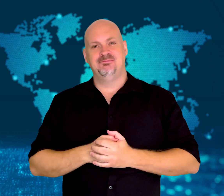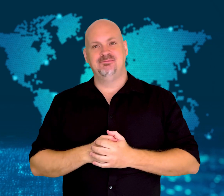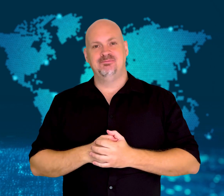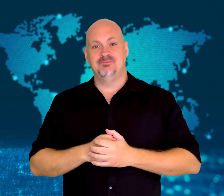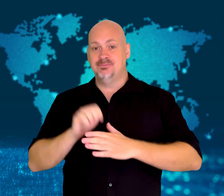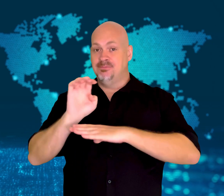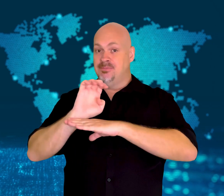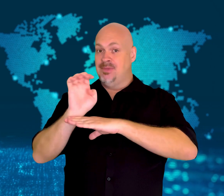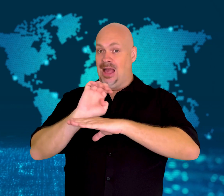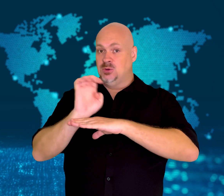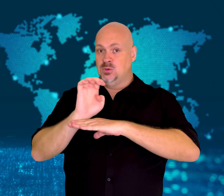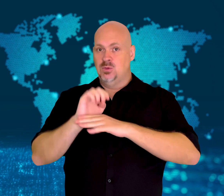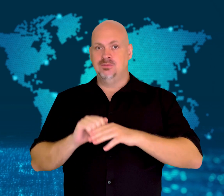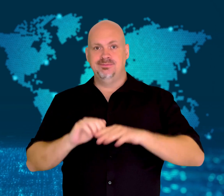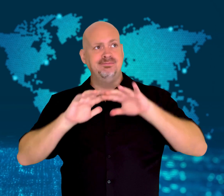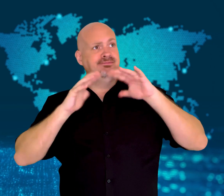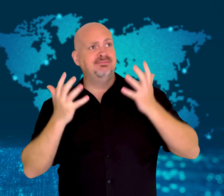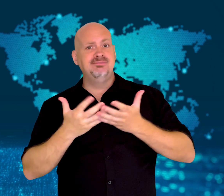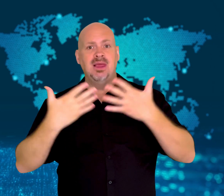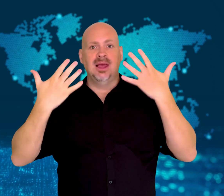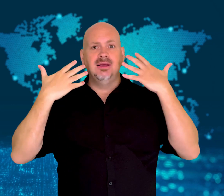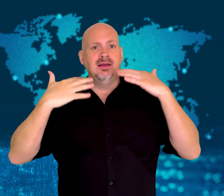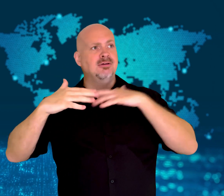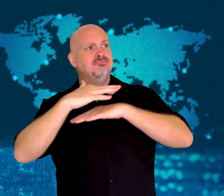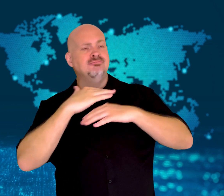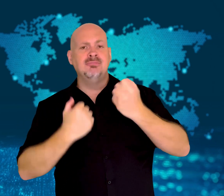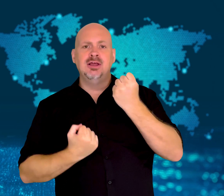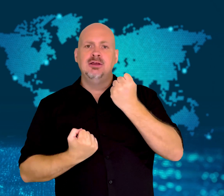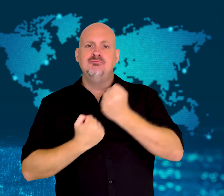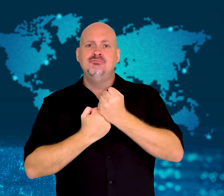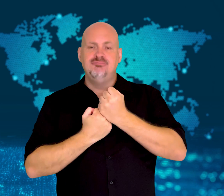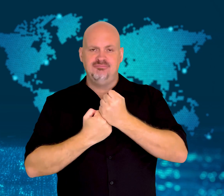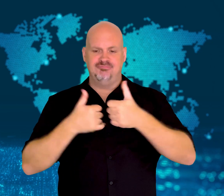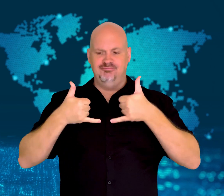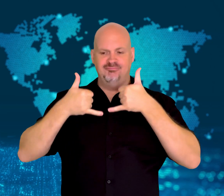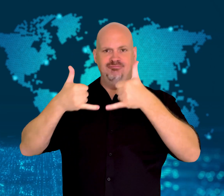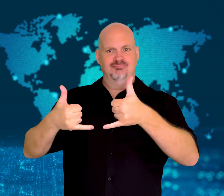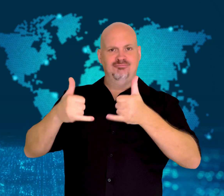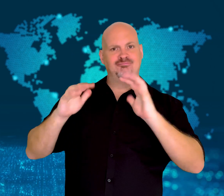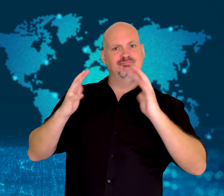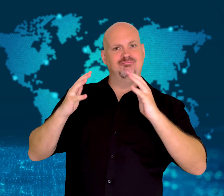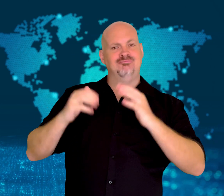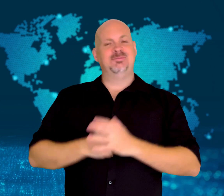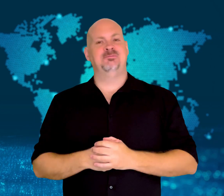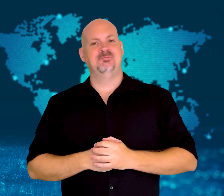Environmental awards.